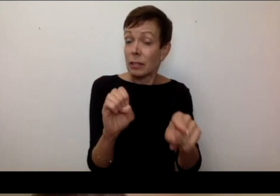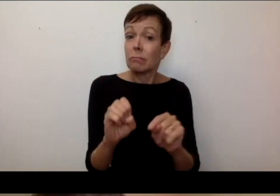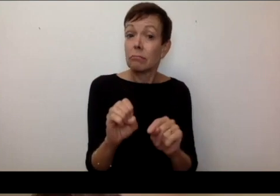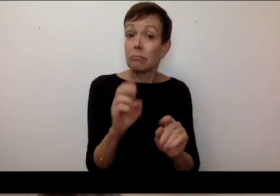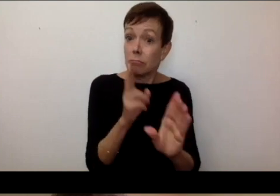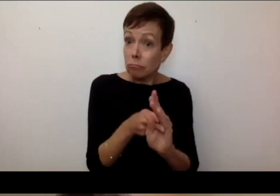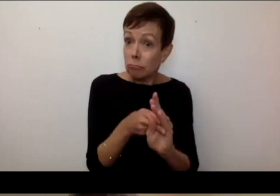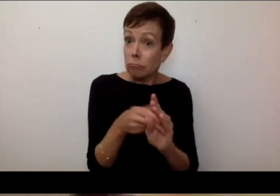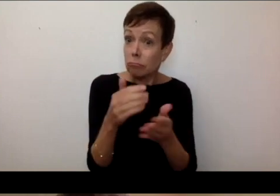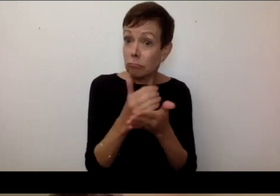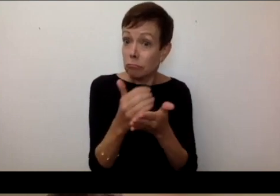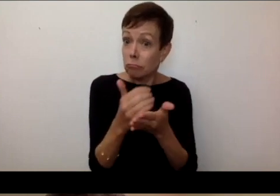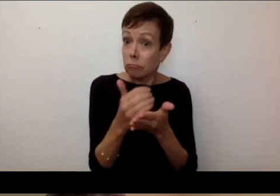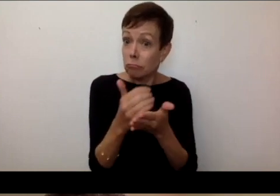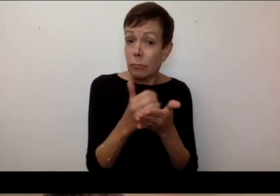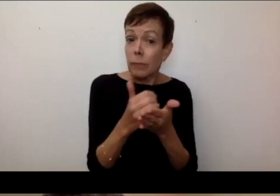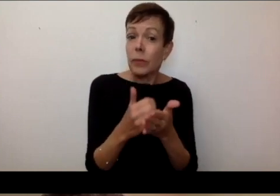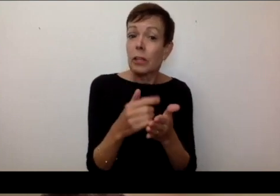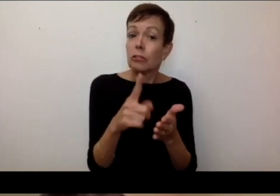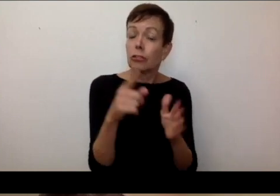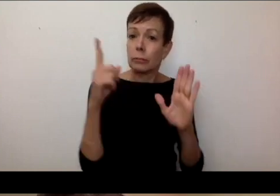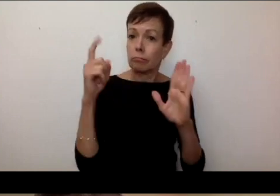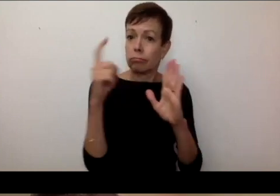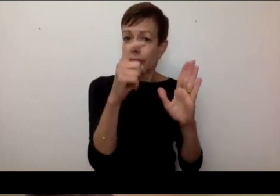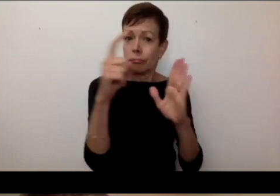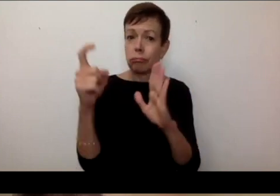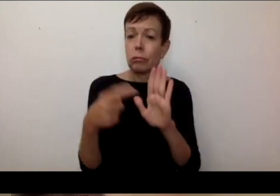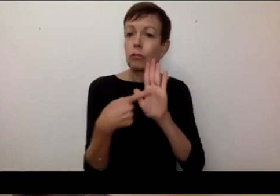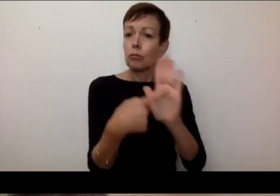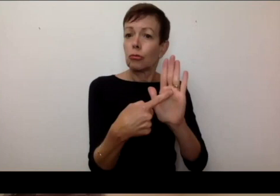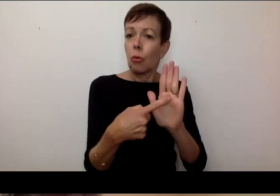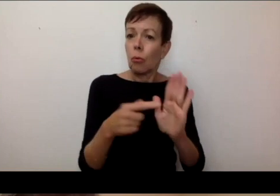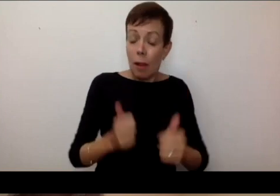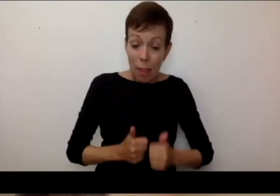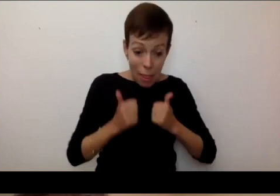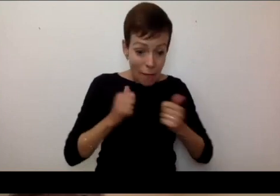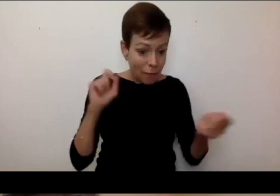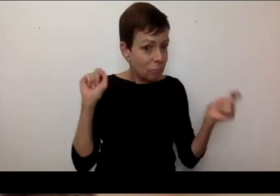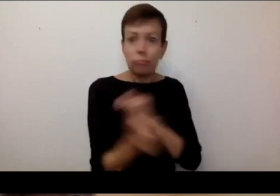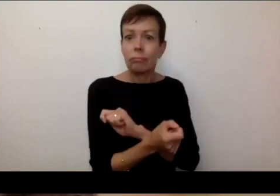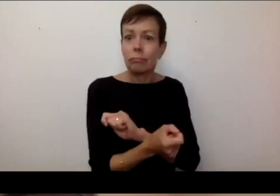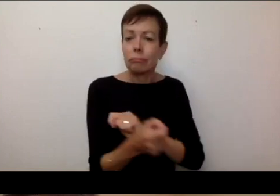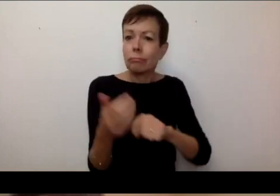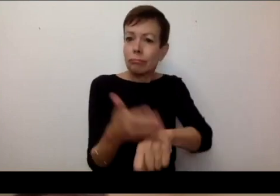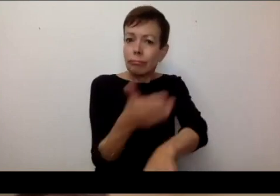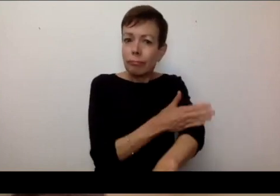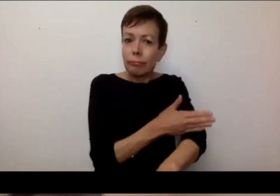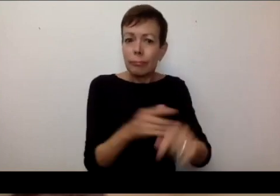camera to amplify how basic income changed people's lives for the better and the sign says basic income helps me